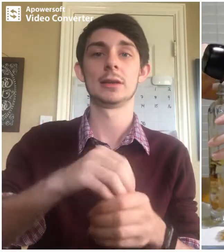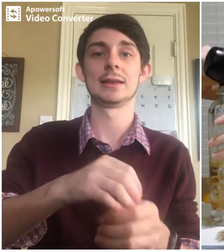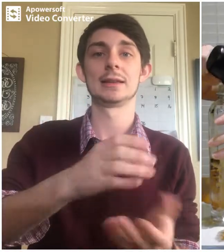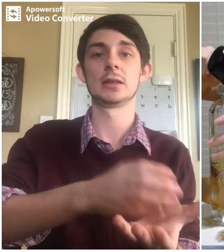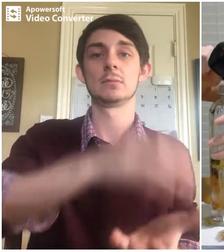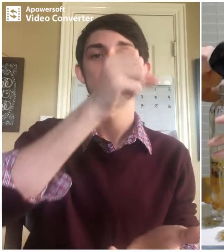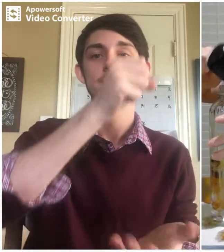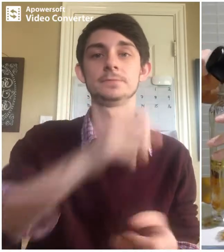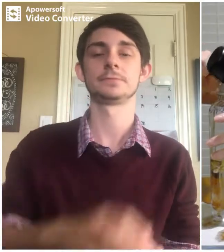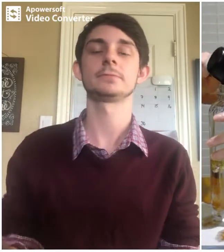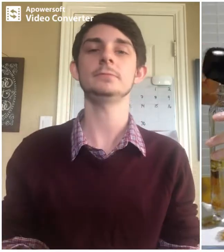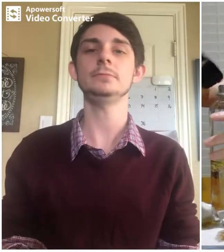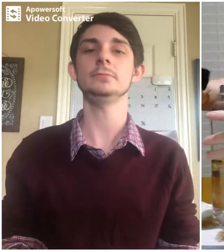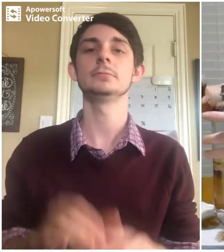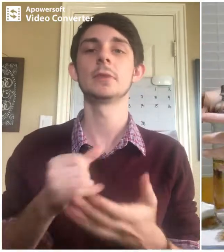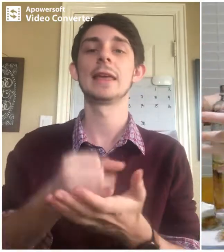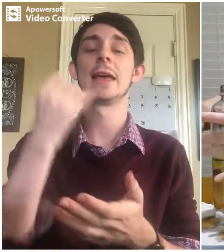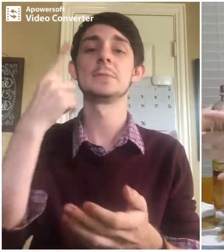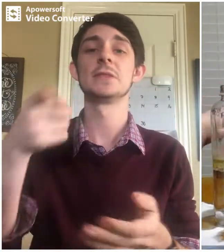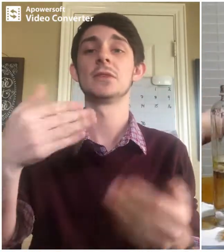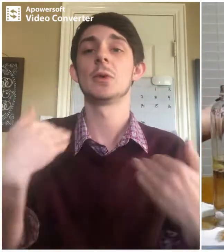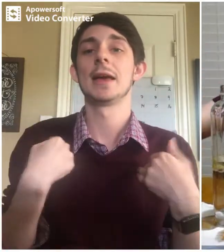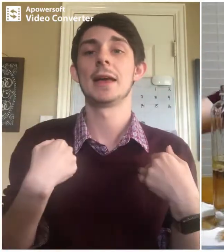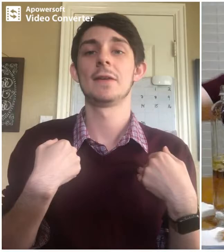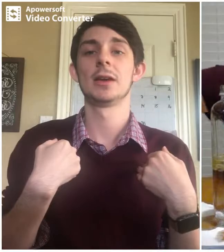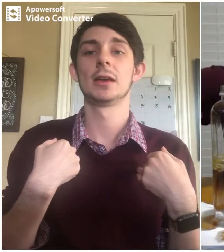helps if you have paper towels underneath these just in case there are